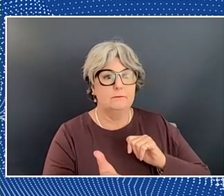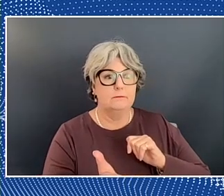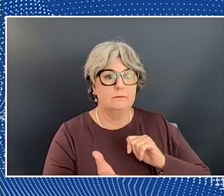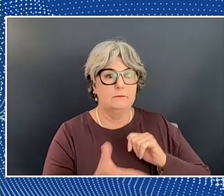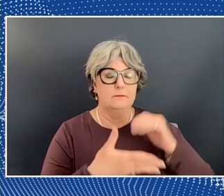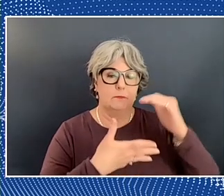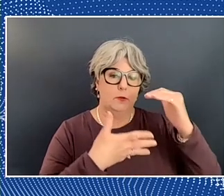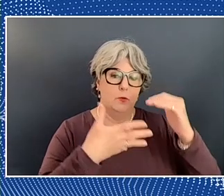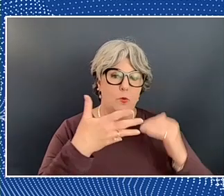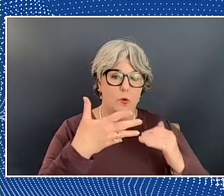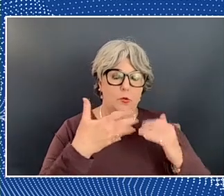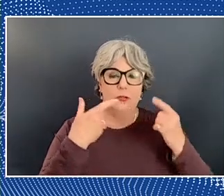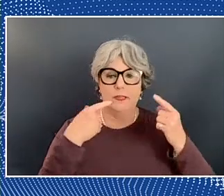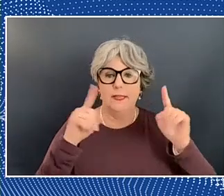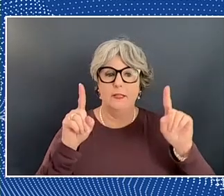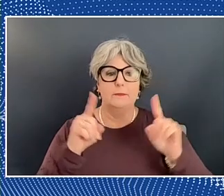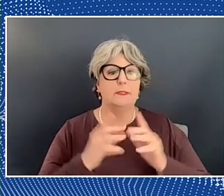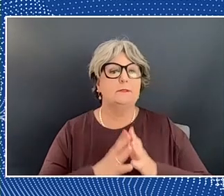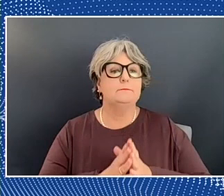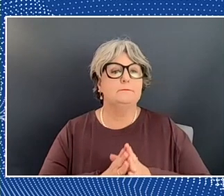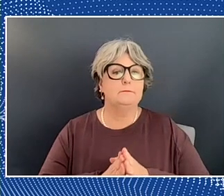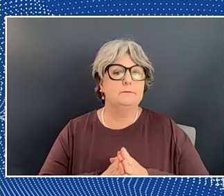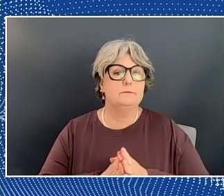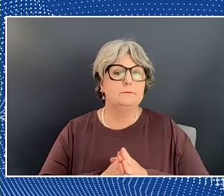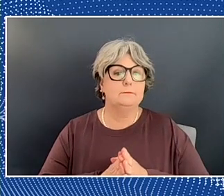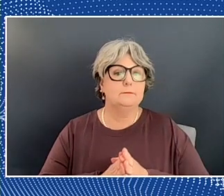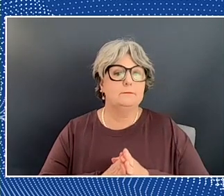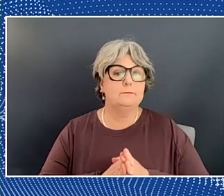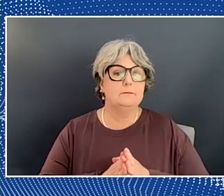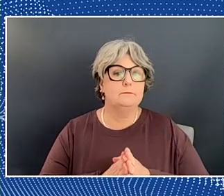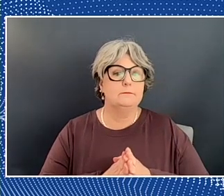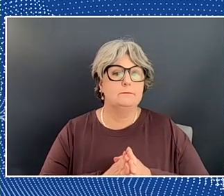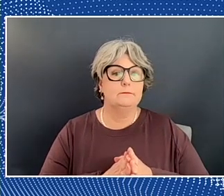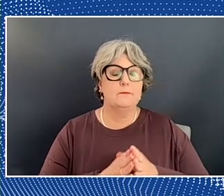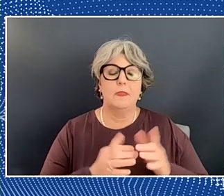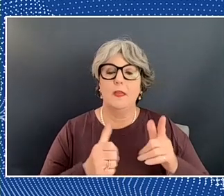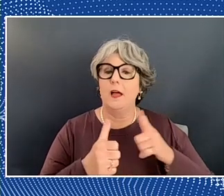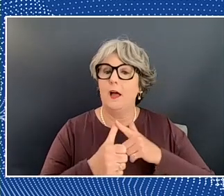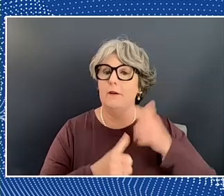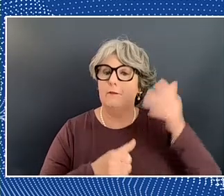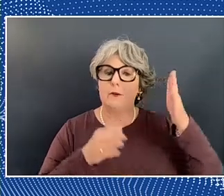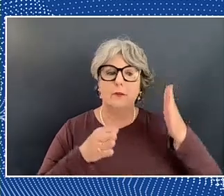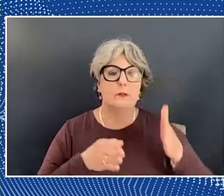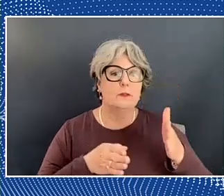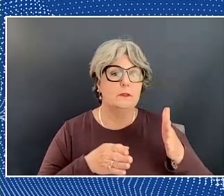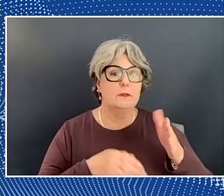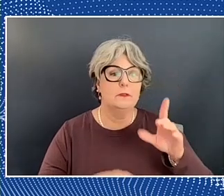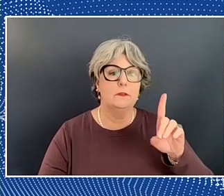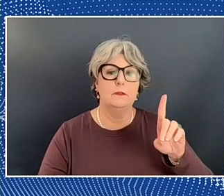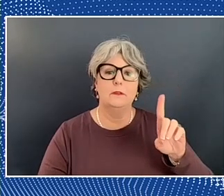announcement of folks. Sounds good. Alright. I just admitted our first speaker, who is Dawn Arr, Who's